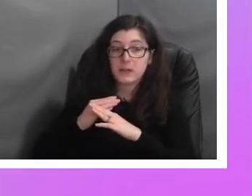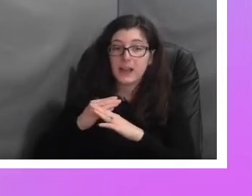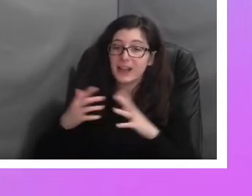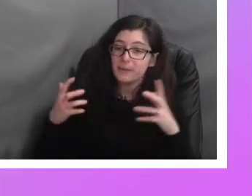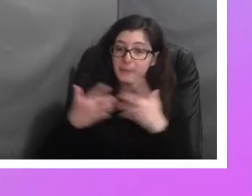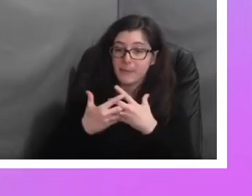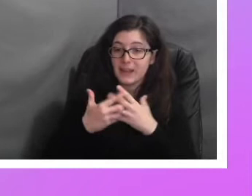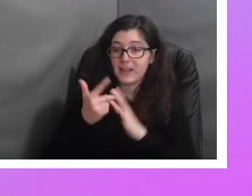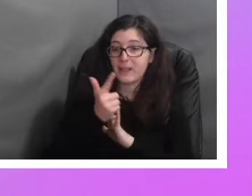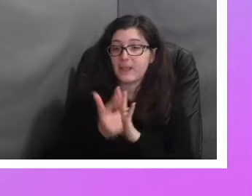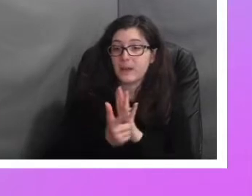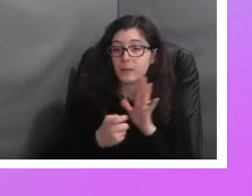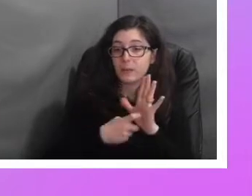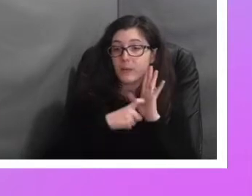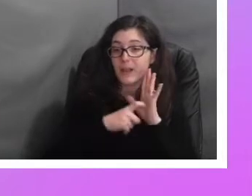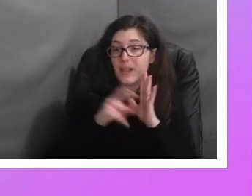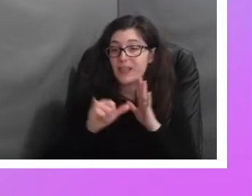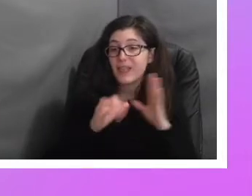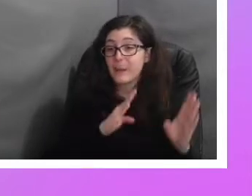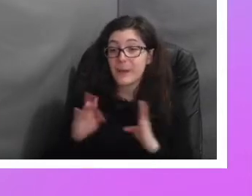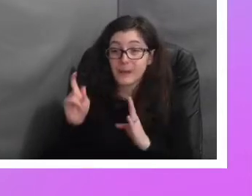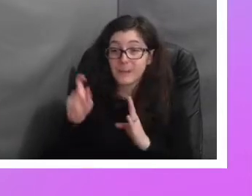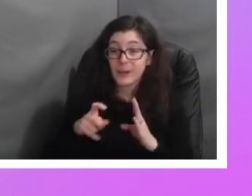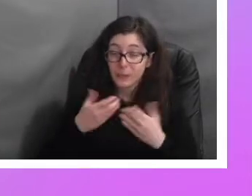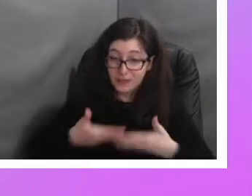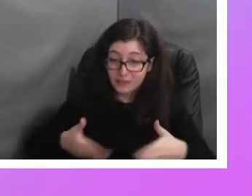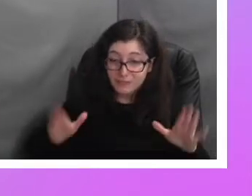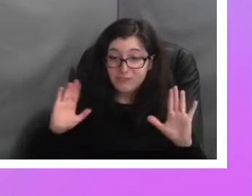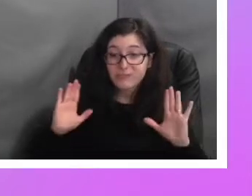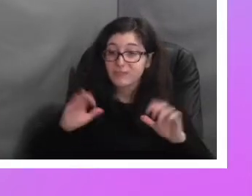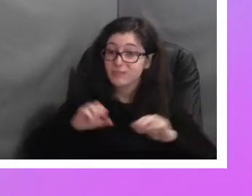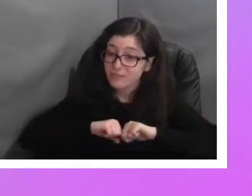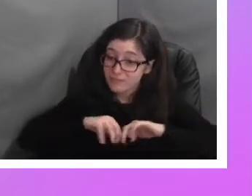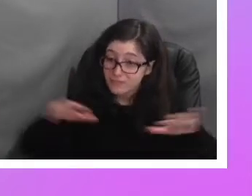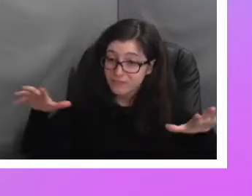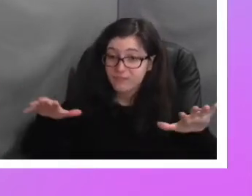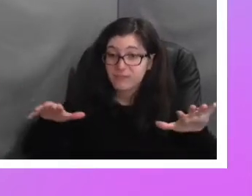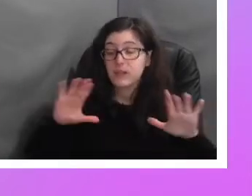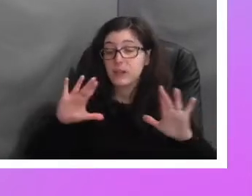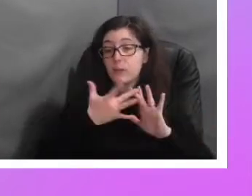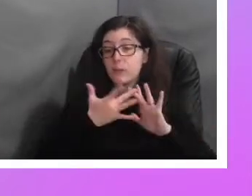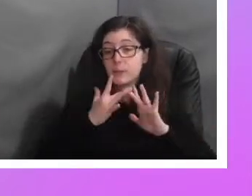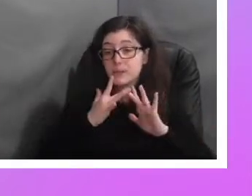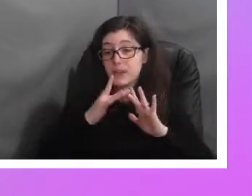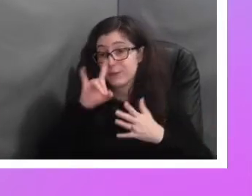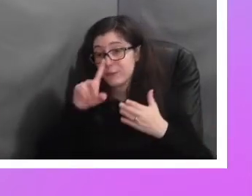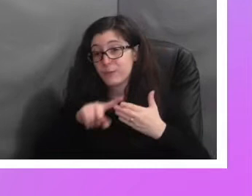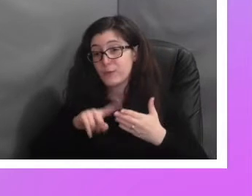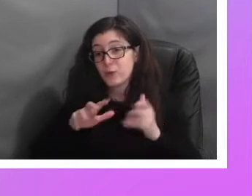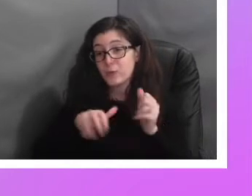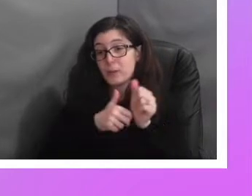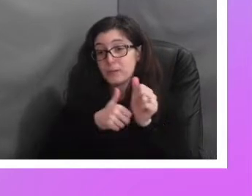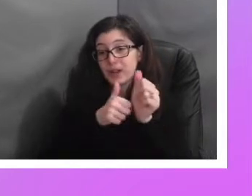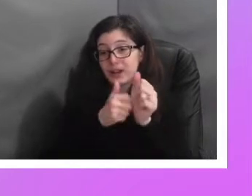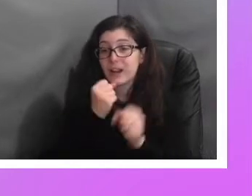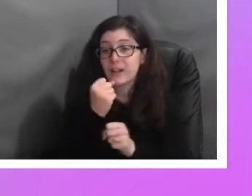And that plan has to be publicly available on its website and reviewed and updated every five years.